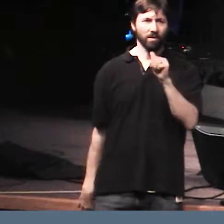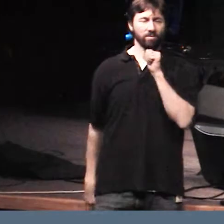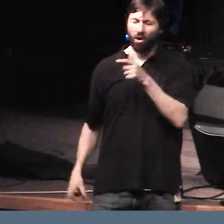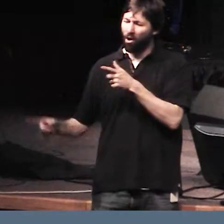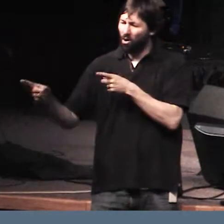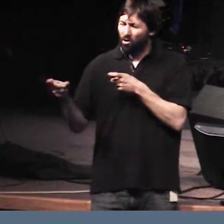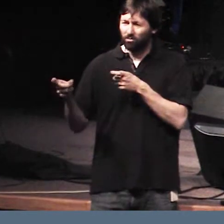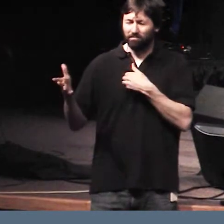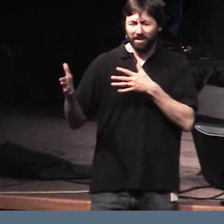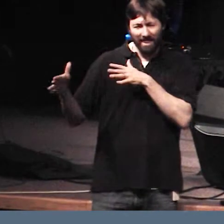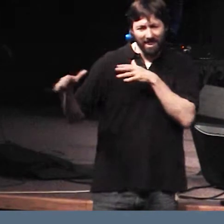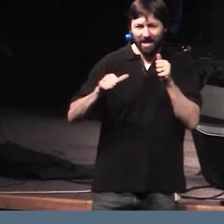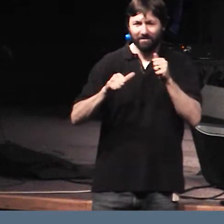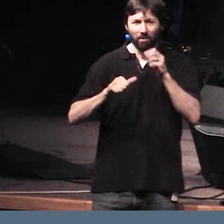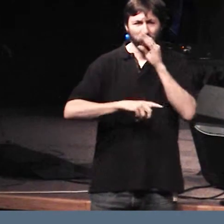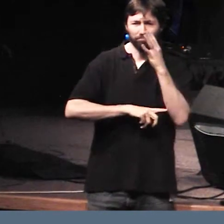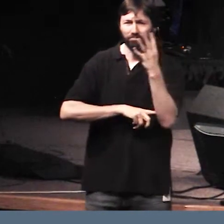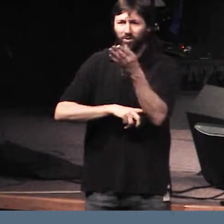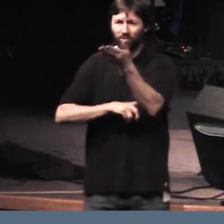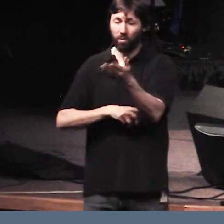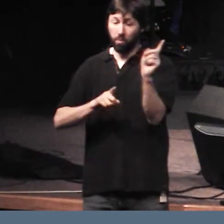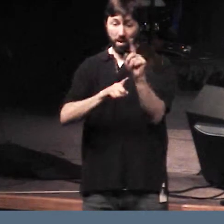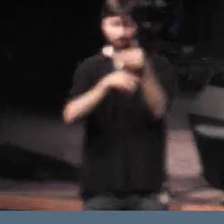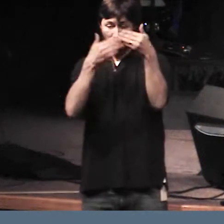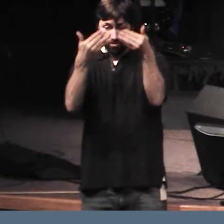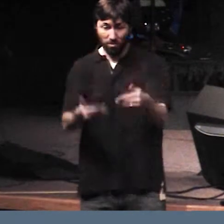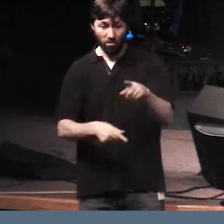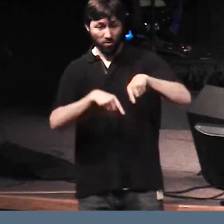leave you or to turn back from you Where you go I will go and where you stay